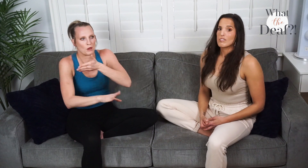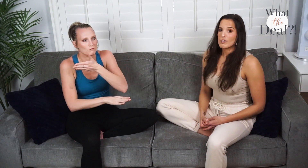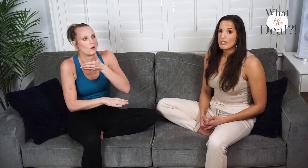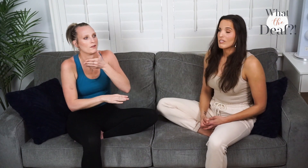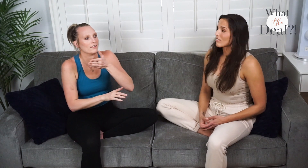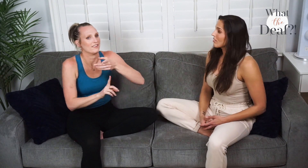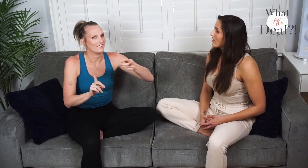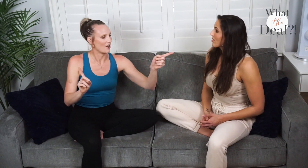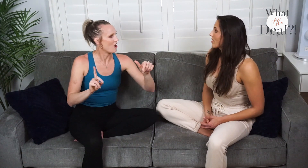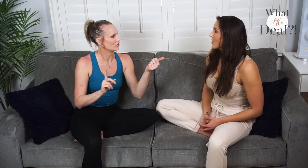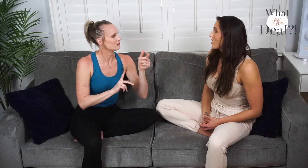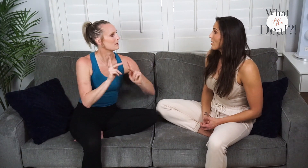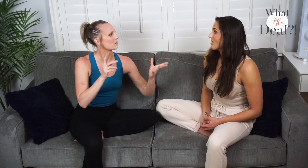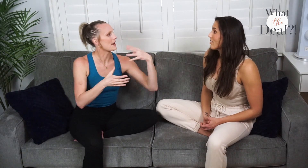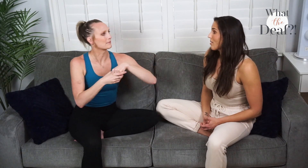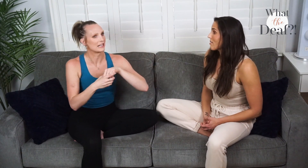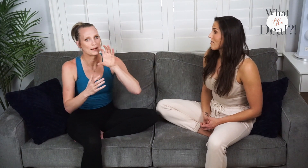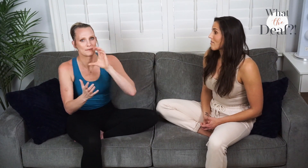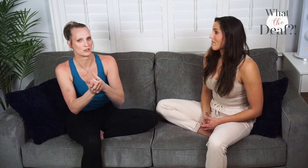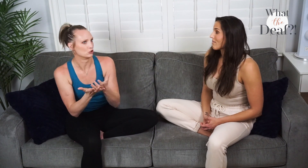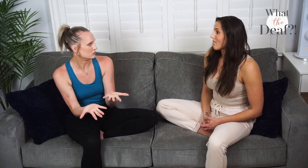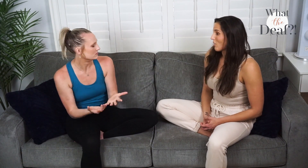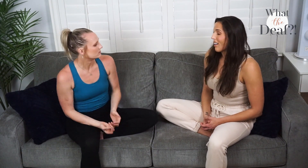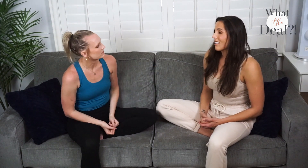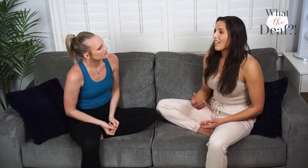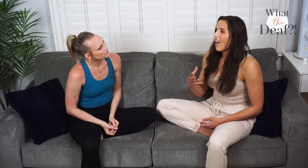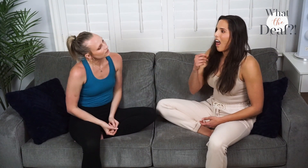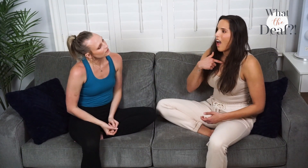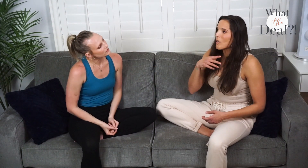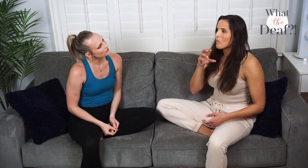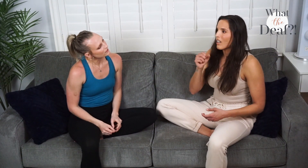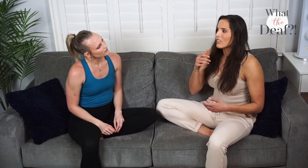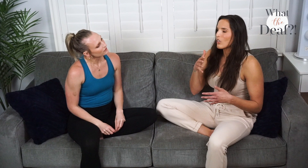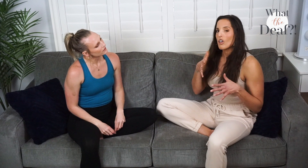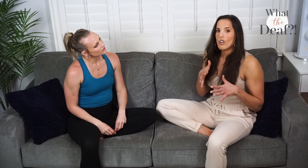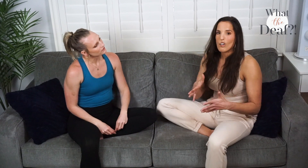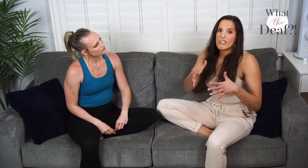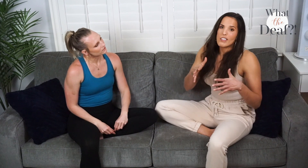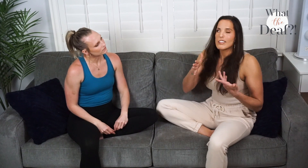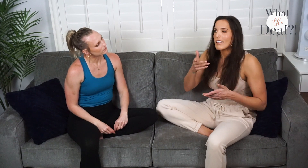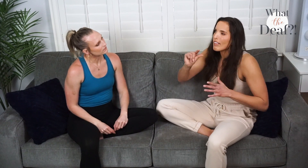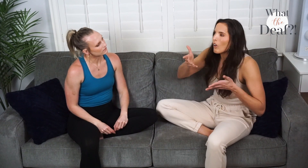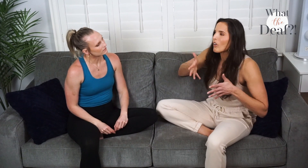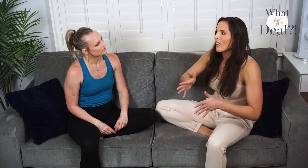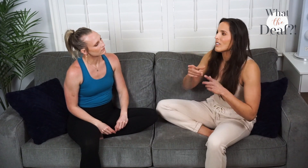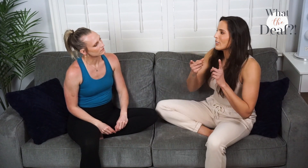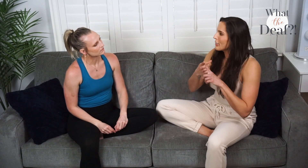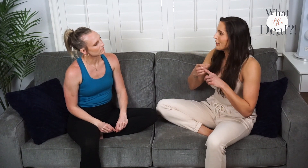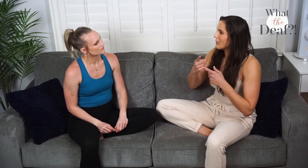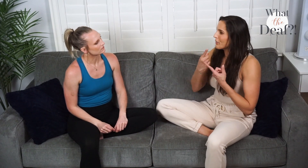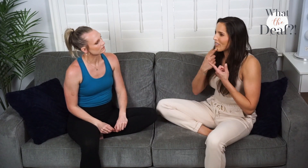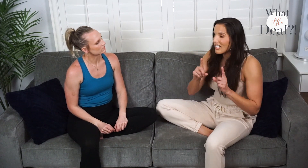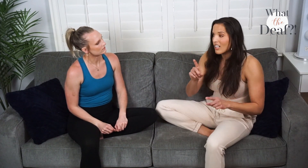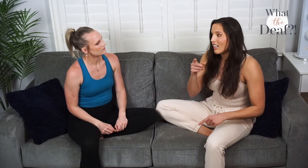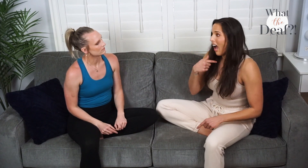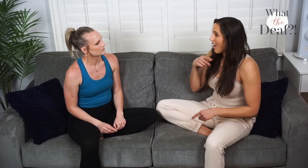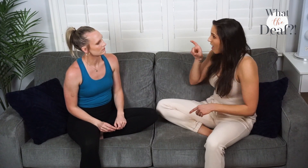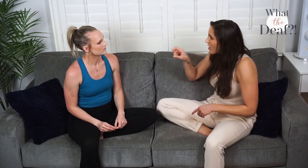before you bring other people into the picture. Right. And I was nervous or anxious really to reveal this,